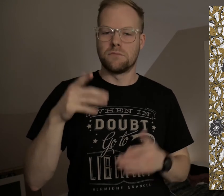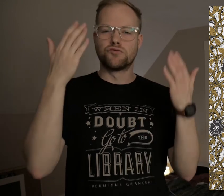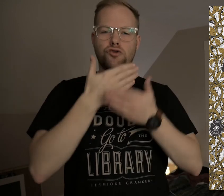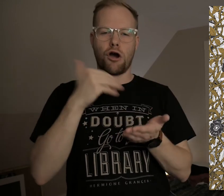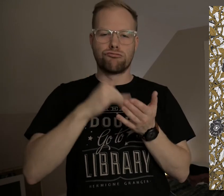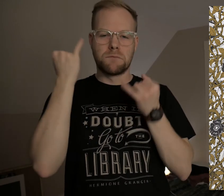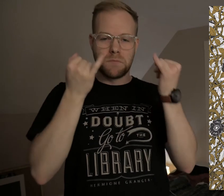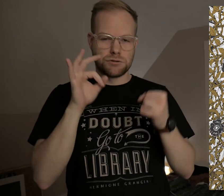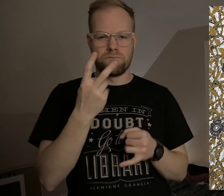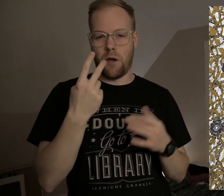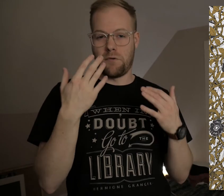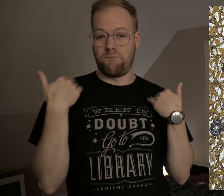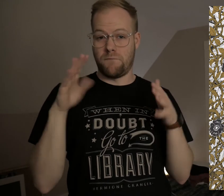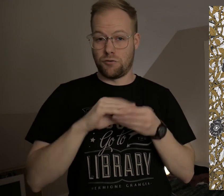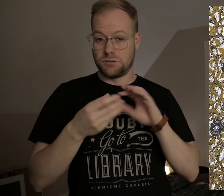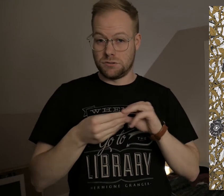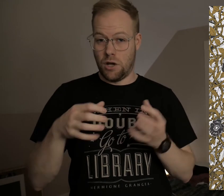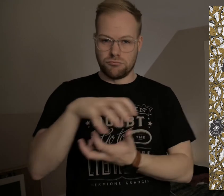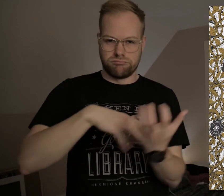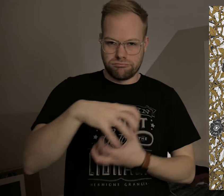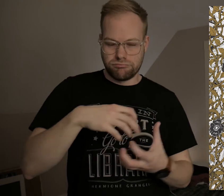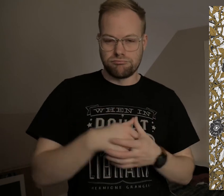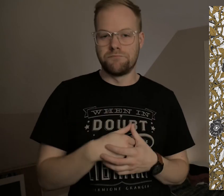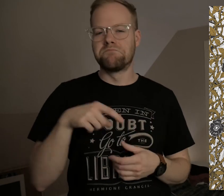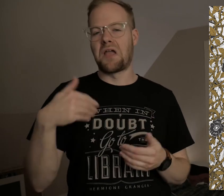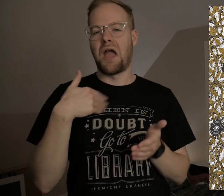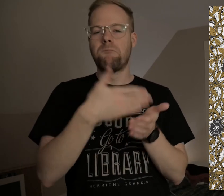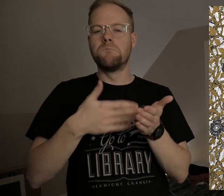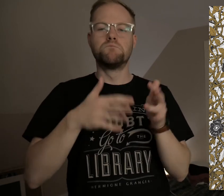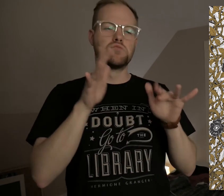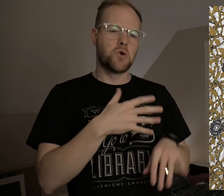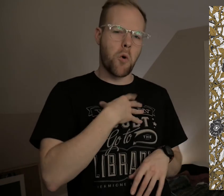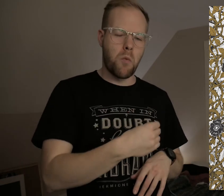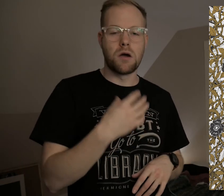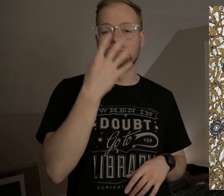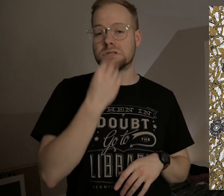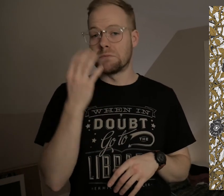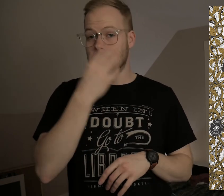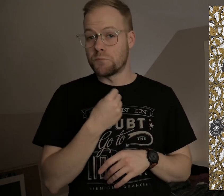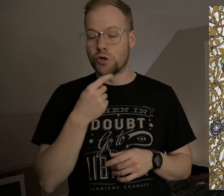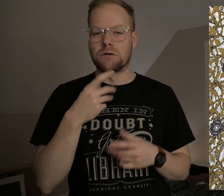is a dark reimagining of a couple fairy tales blended together. It has aspects of Snow White and Sleeping Beauty with